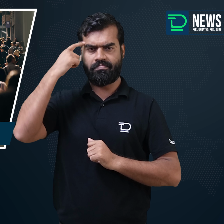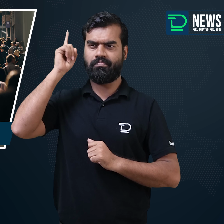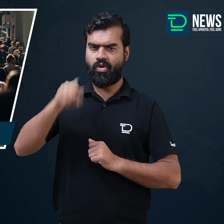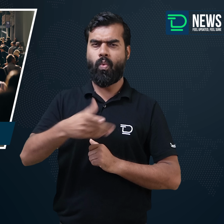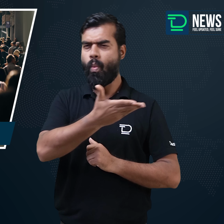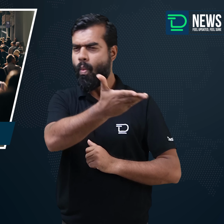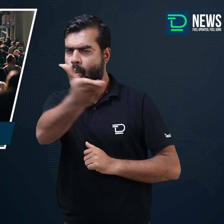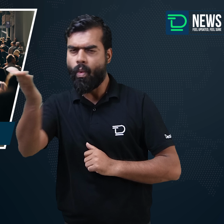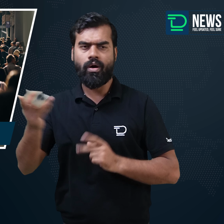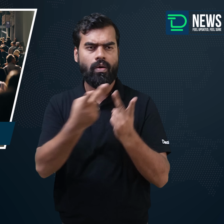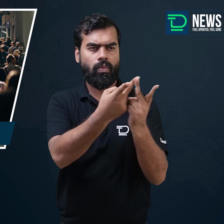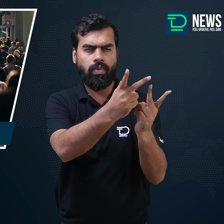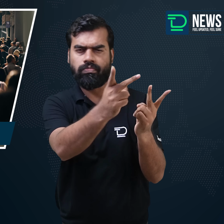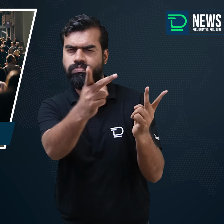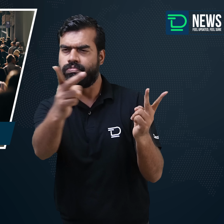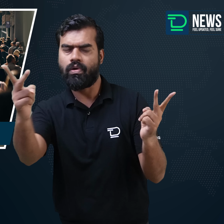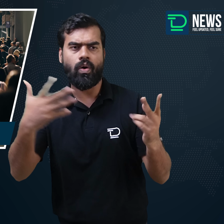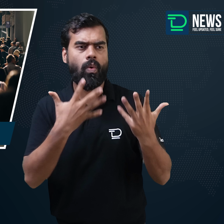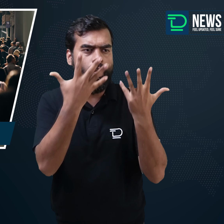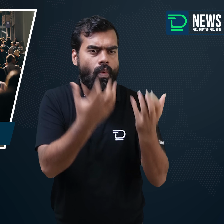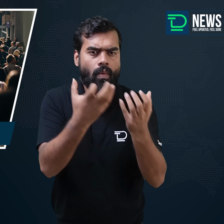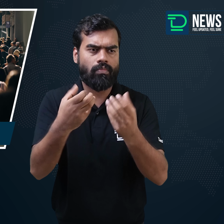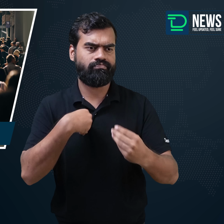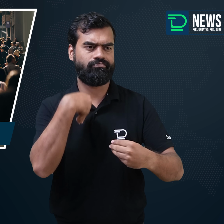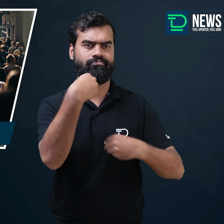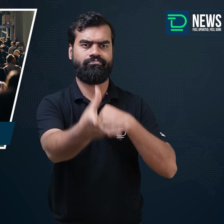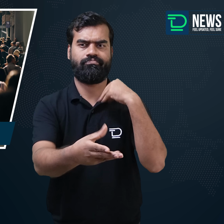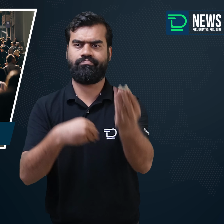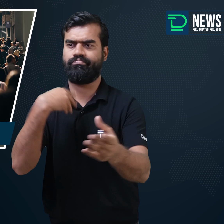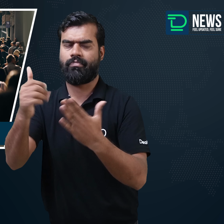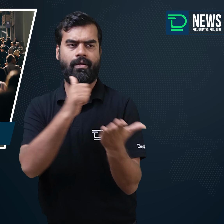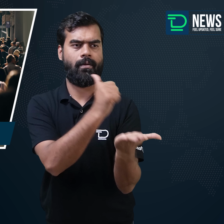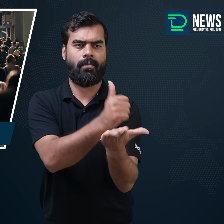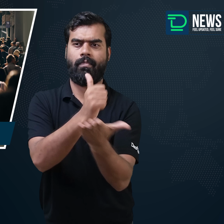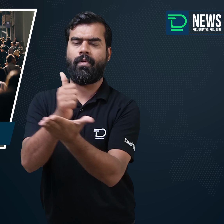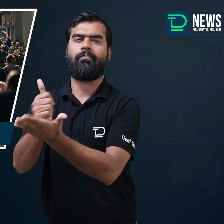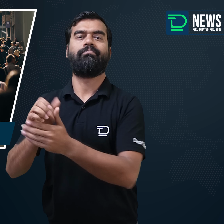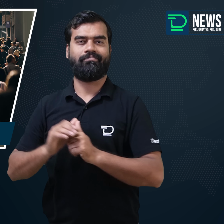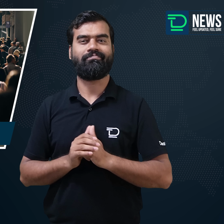He wants to give accessibility to all.